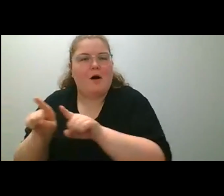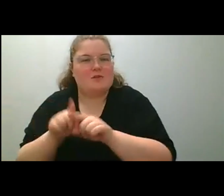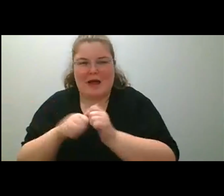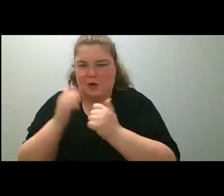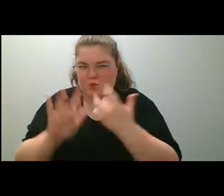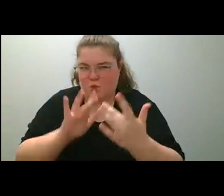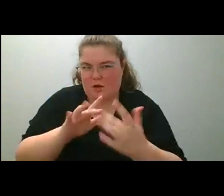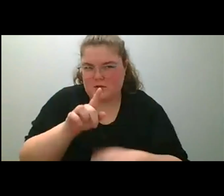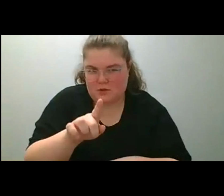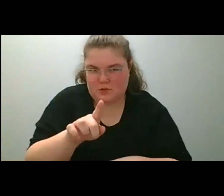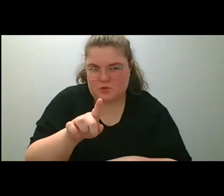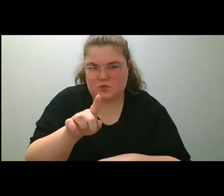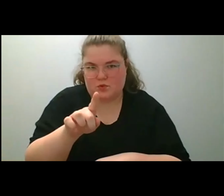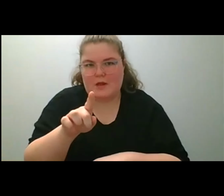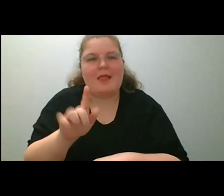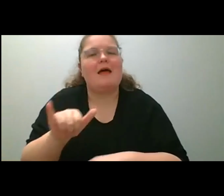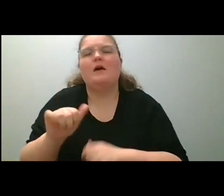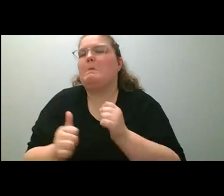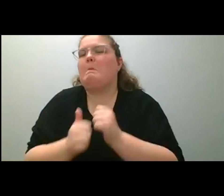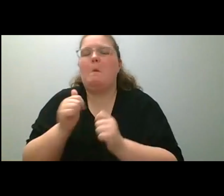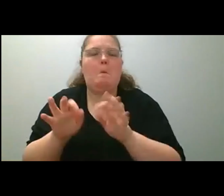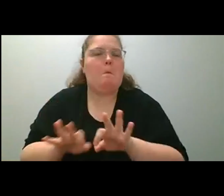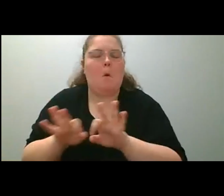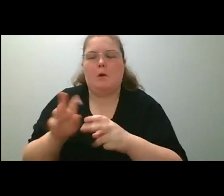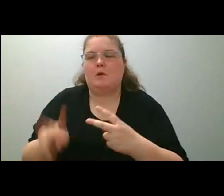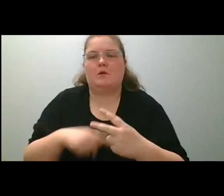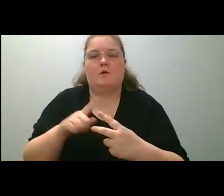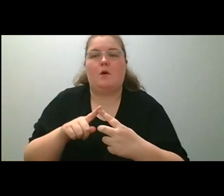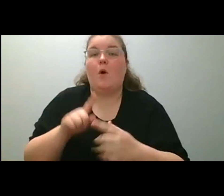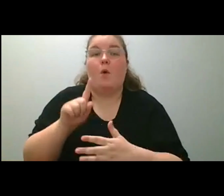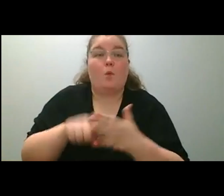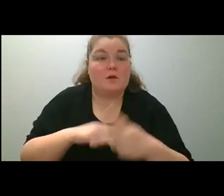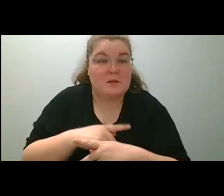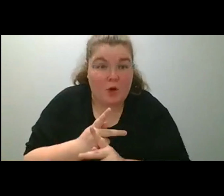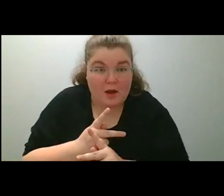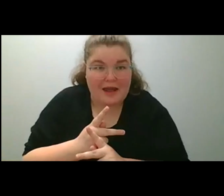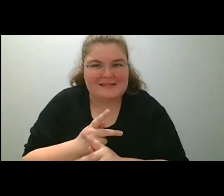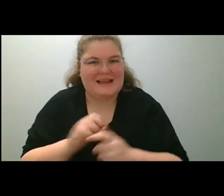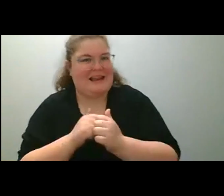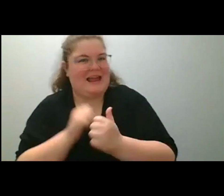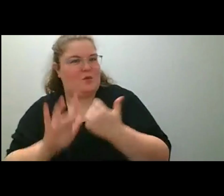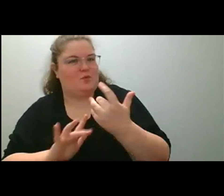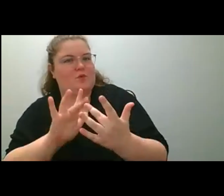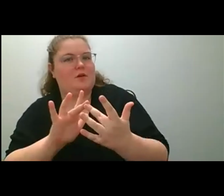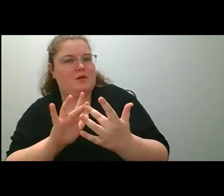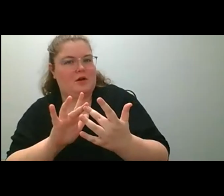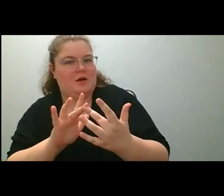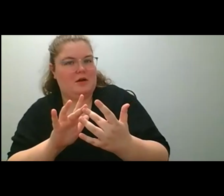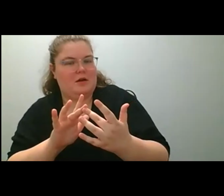And that's going to be one of the most critical ways to release the friction between, having something that's just in English